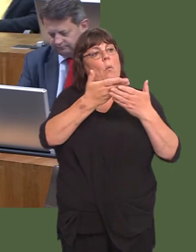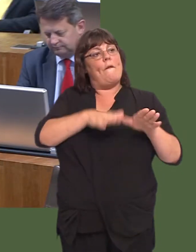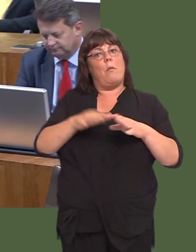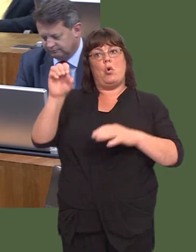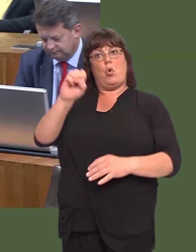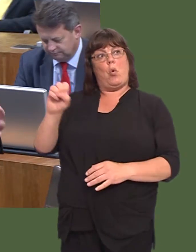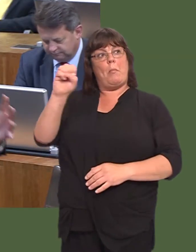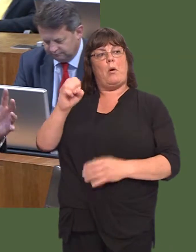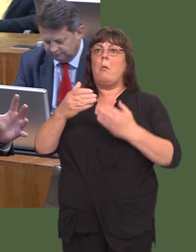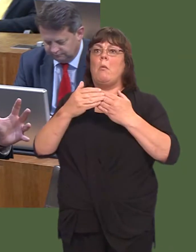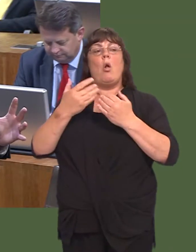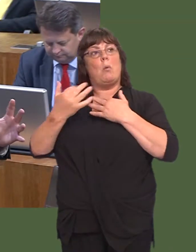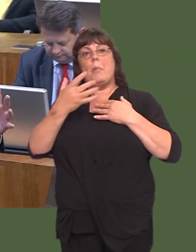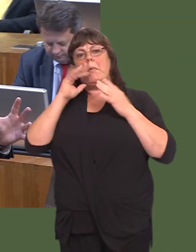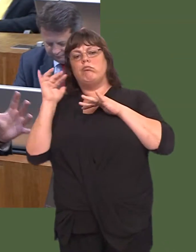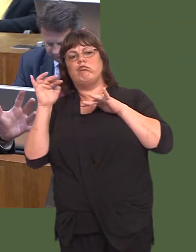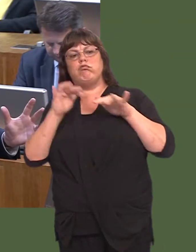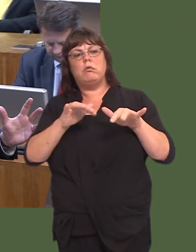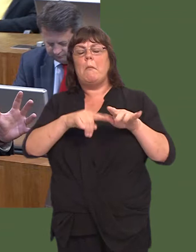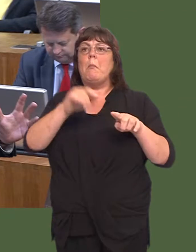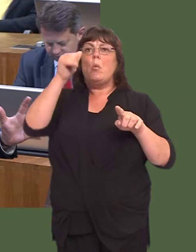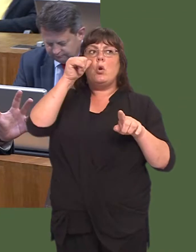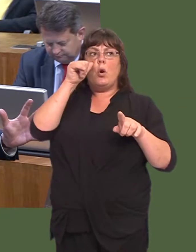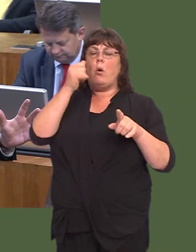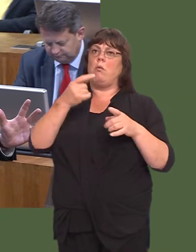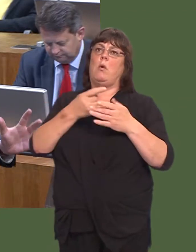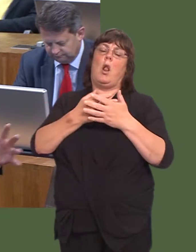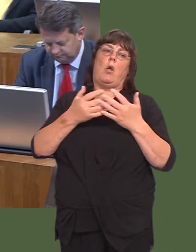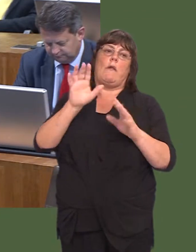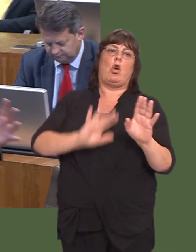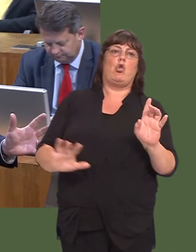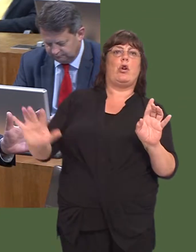The reality is that every single health system anywhere in the world competes in a world market.